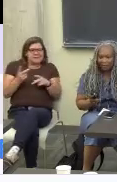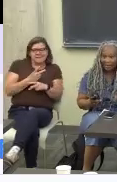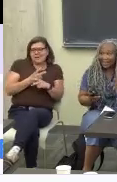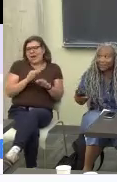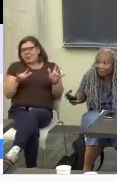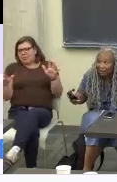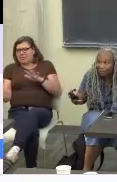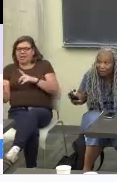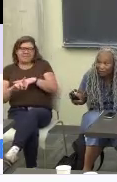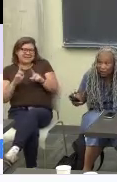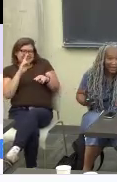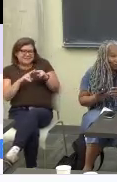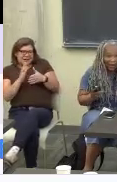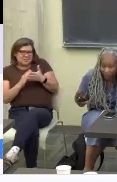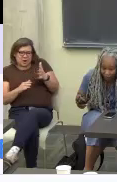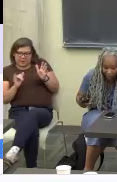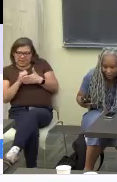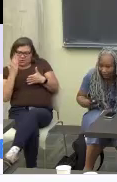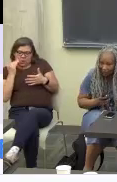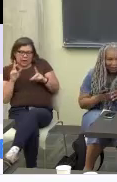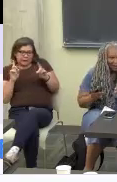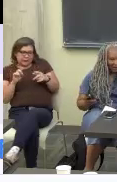blah, blah, blah. That's the fun part. You know, that's why you're doing this.